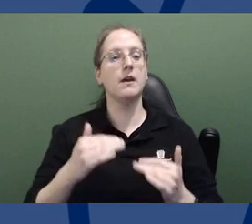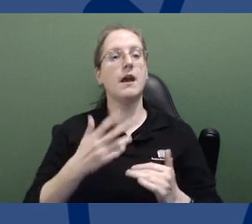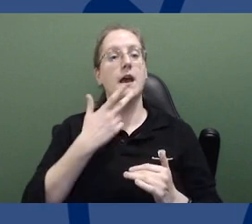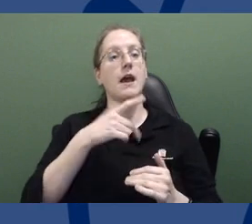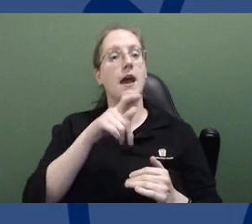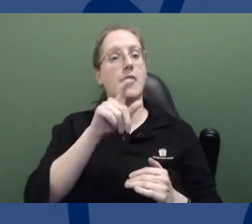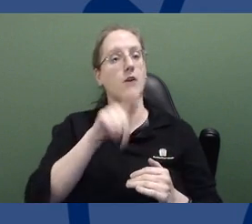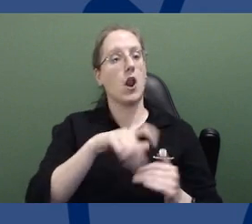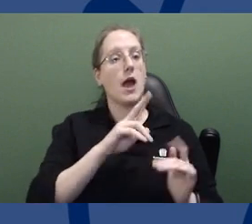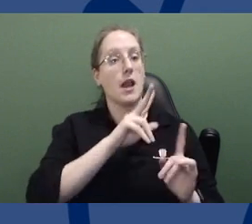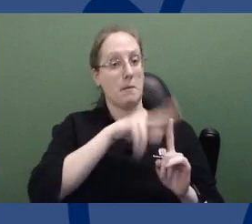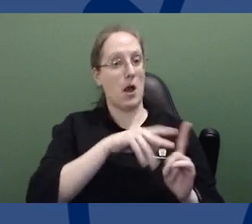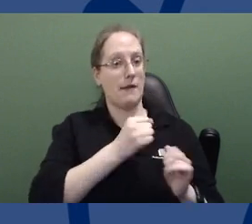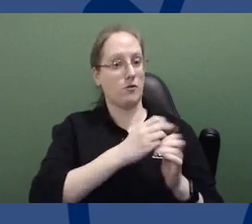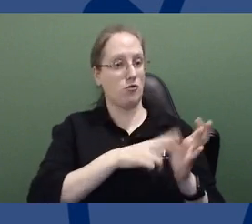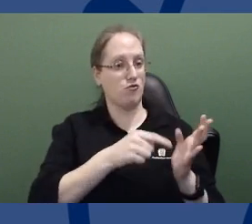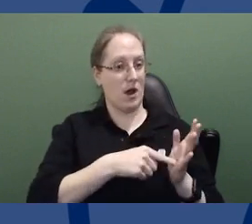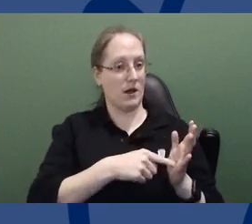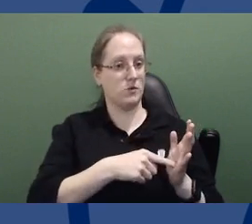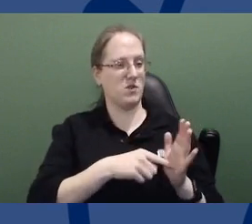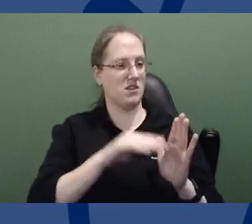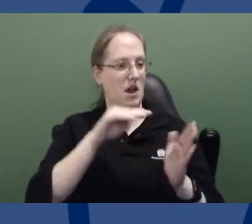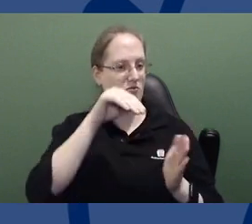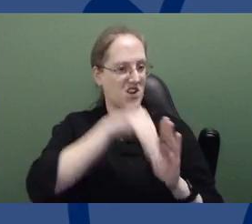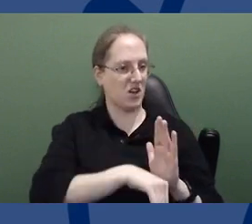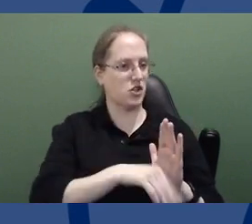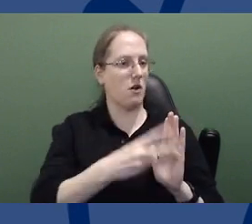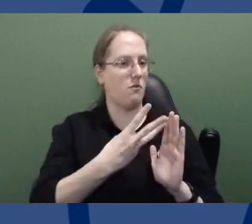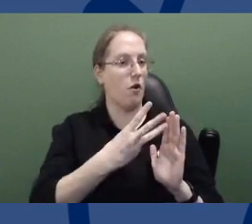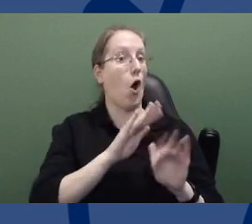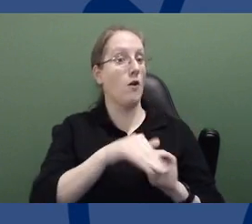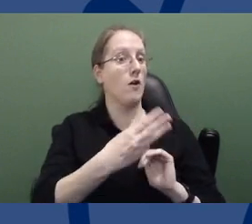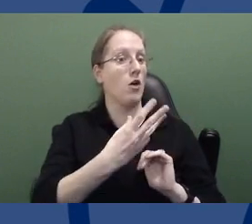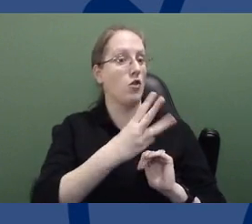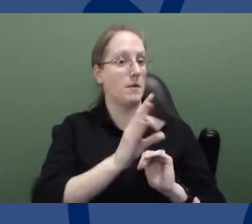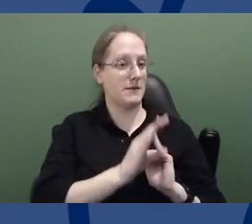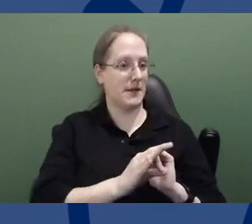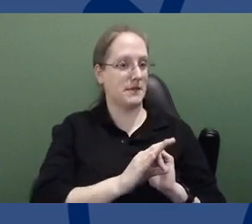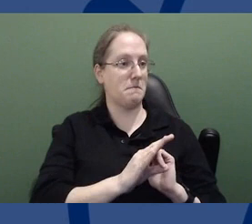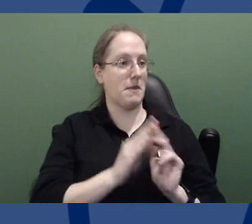of 30 per cent but after applying for one of the new alternative testing periods their